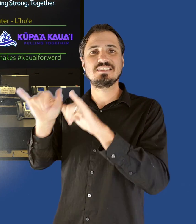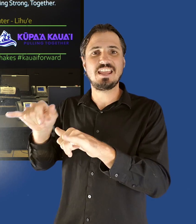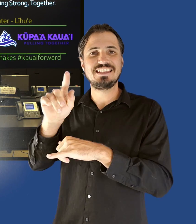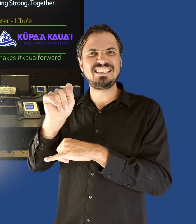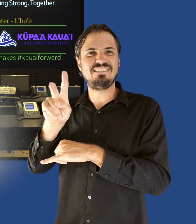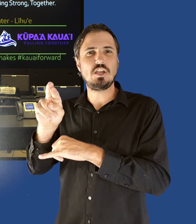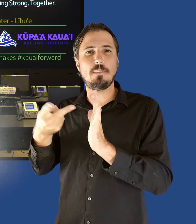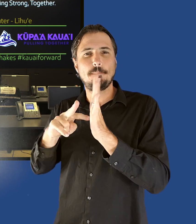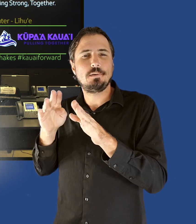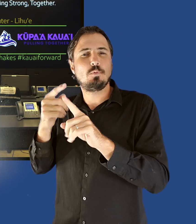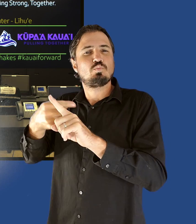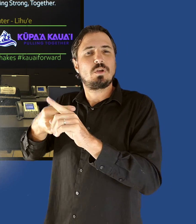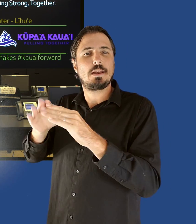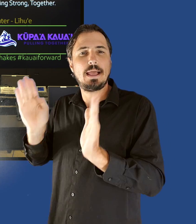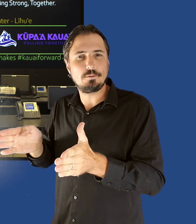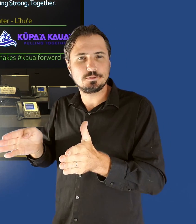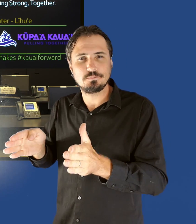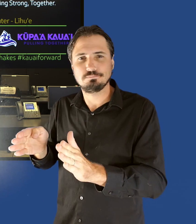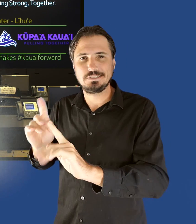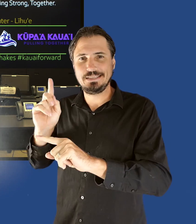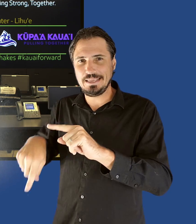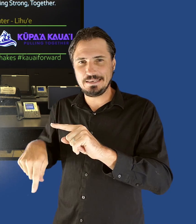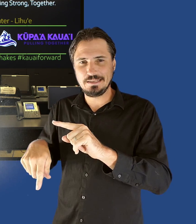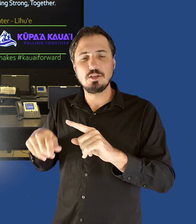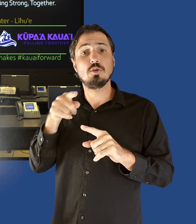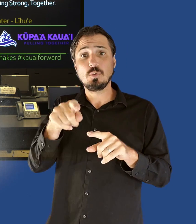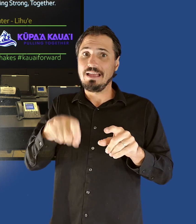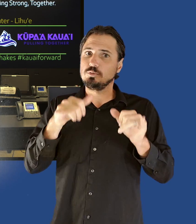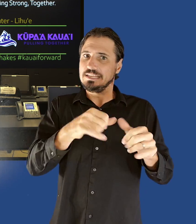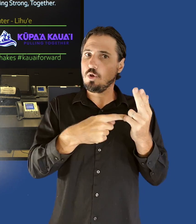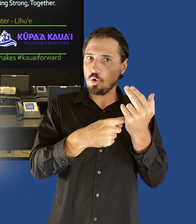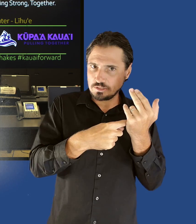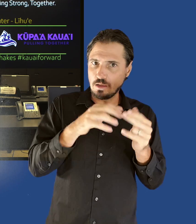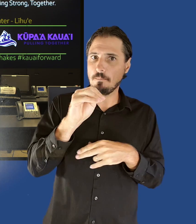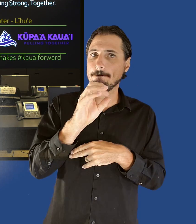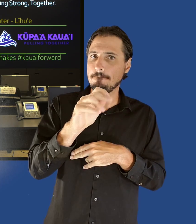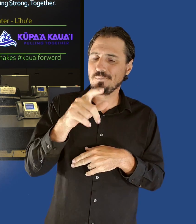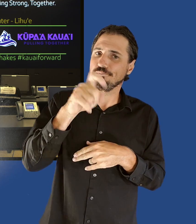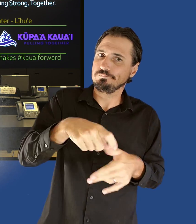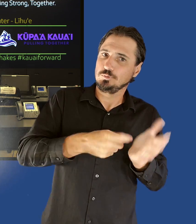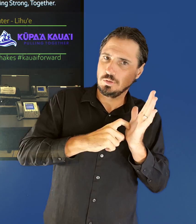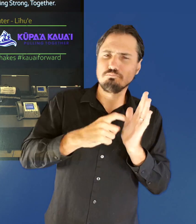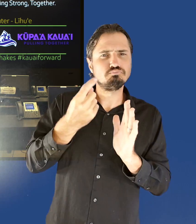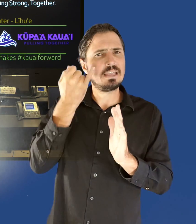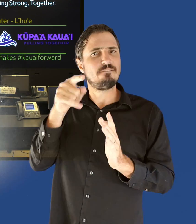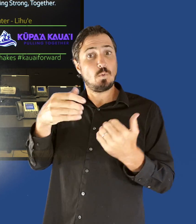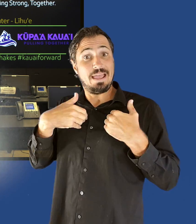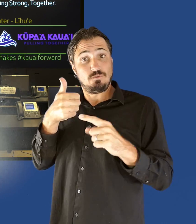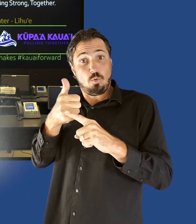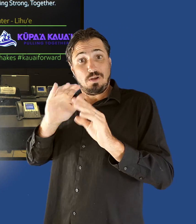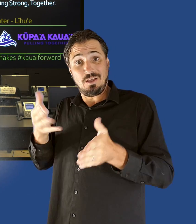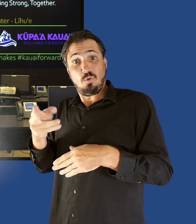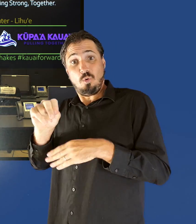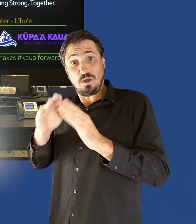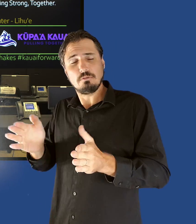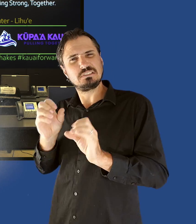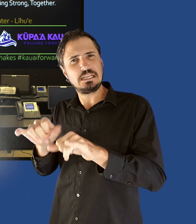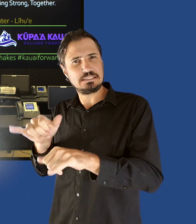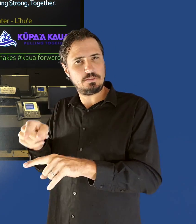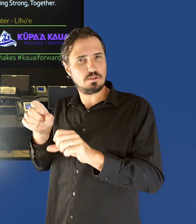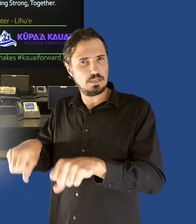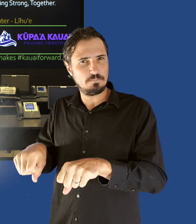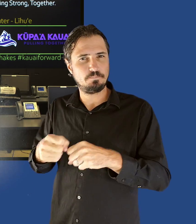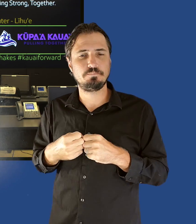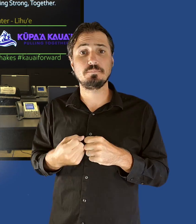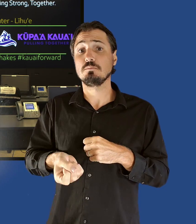and must stay in a hotel or motel only, unless you are the owner of the unit. Further, you cannot leave your home or hotel room for the full duration of the 14 days.